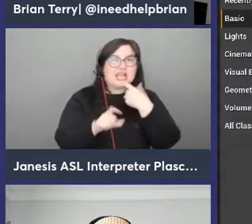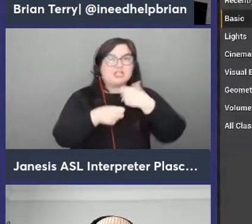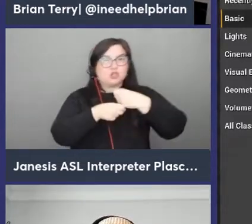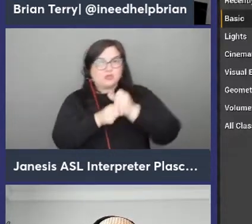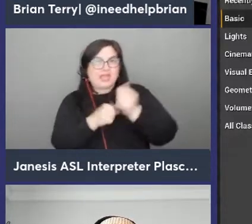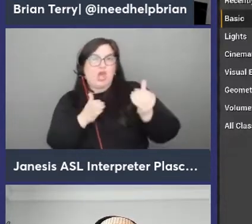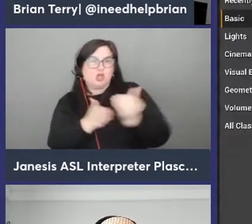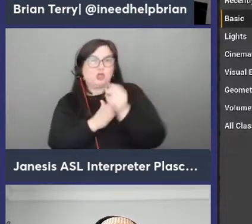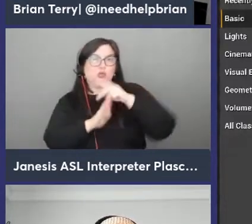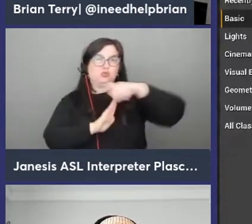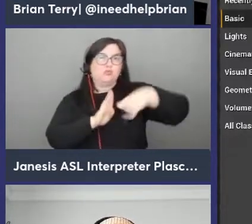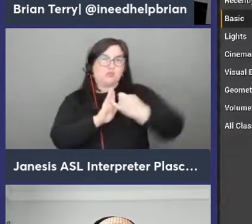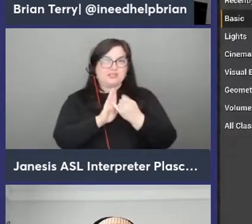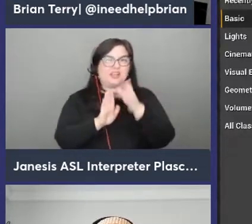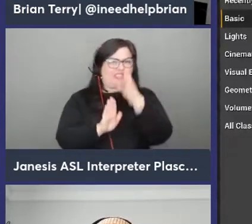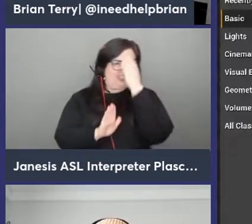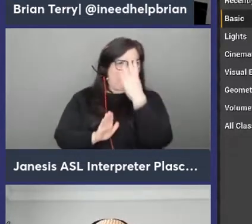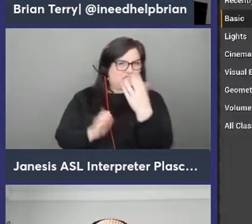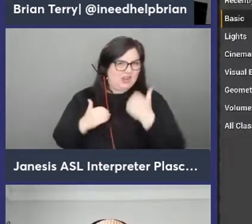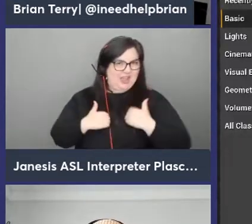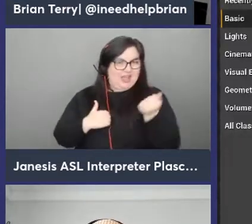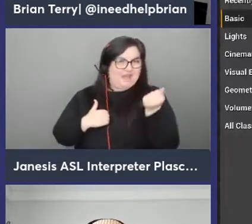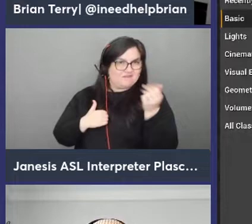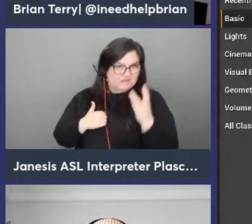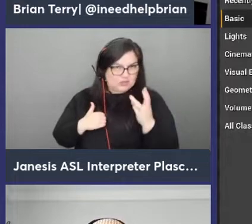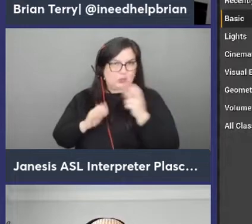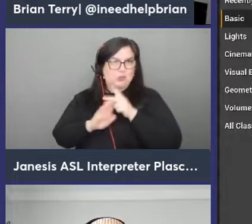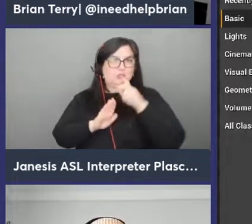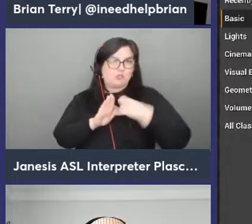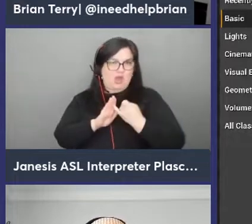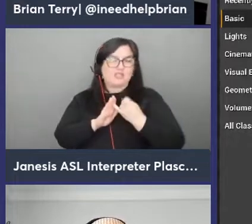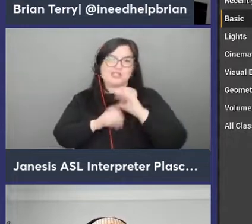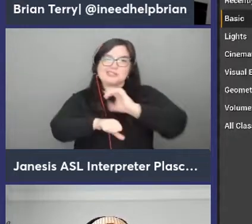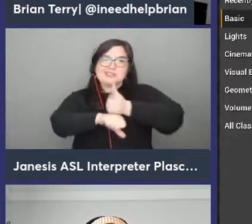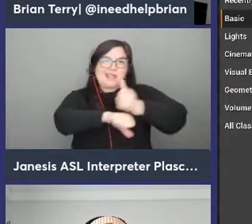I have a few projects set up right now for you so we can talk to them.